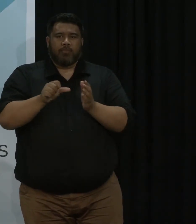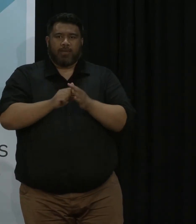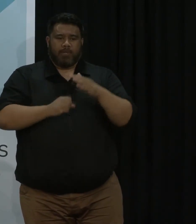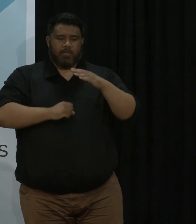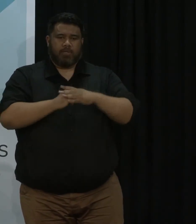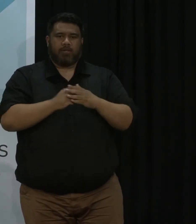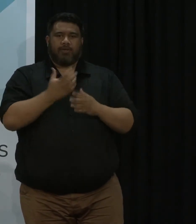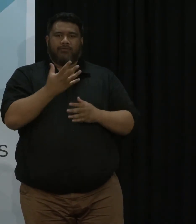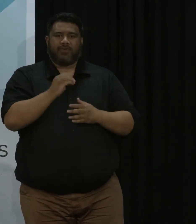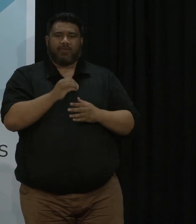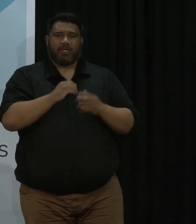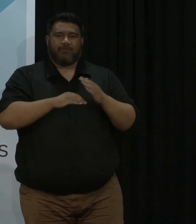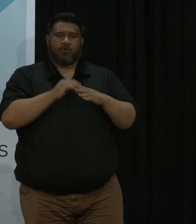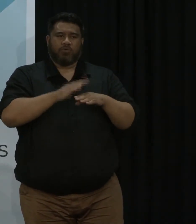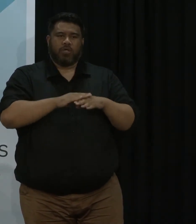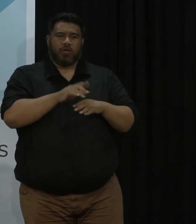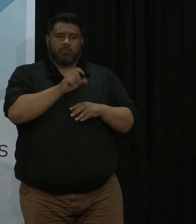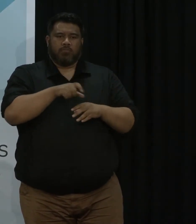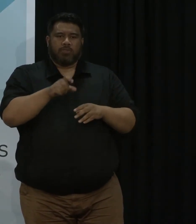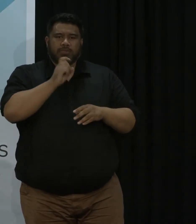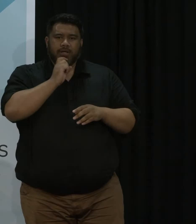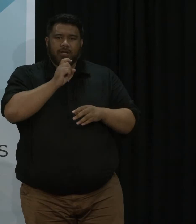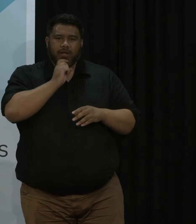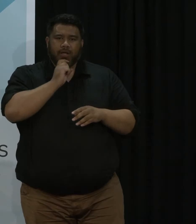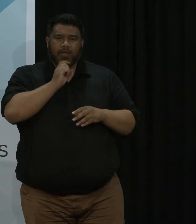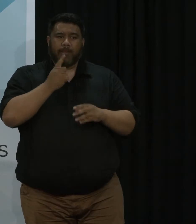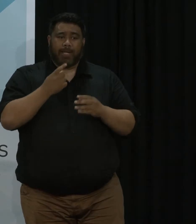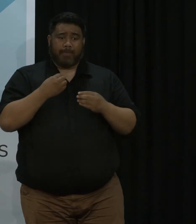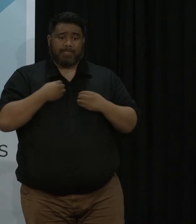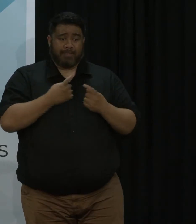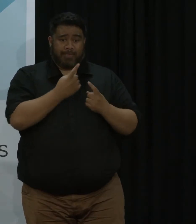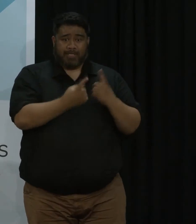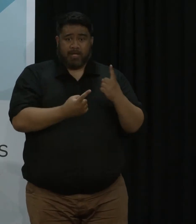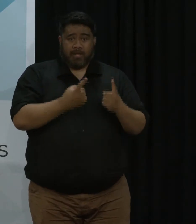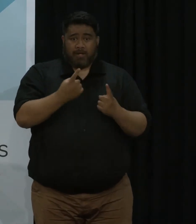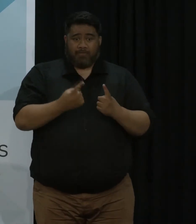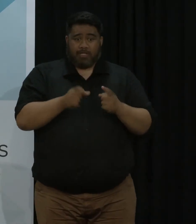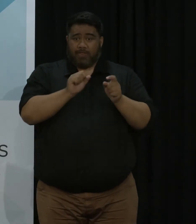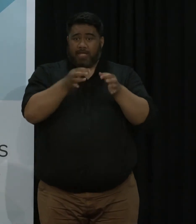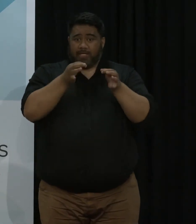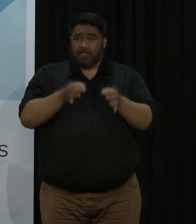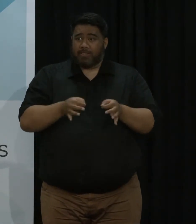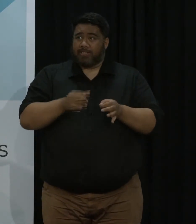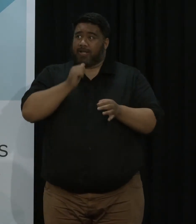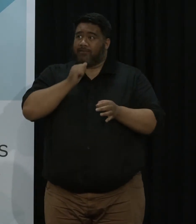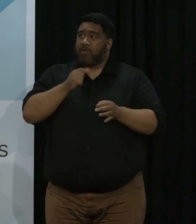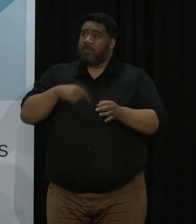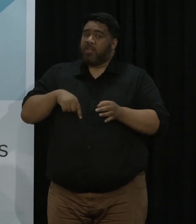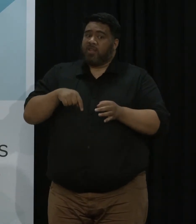been targeted towards small businesses, the Resurgence Support Payment and that